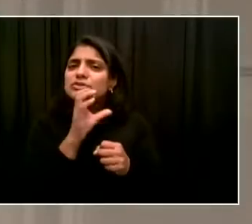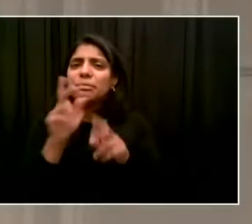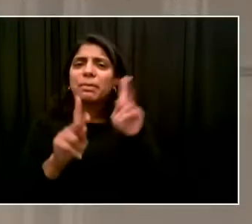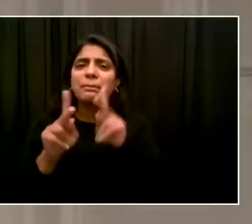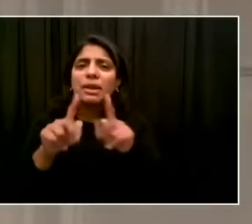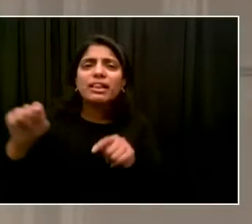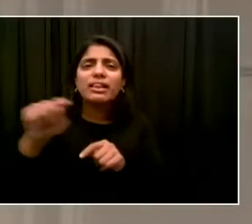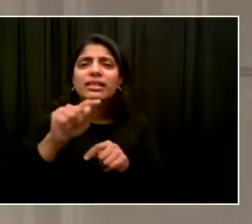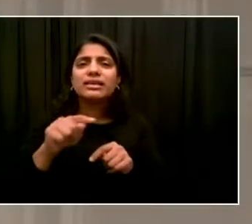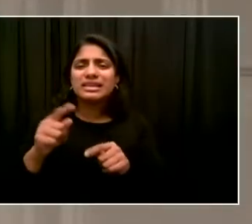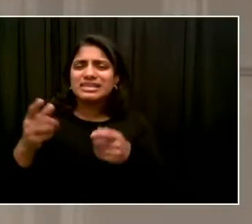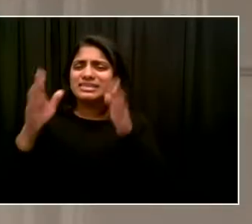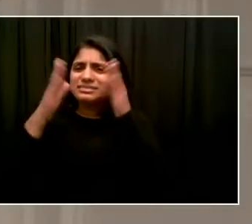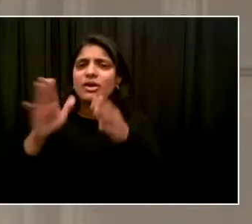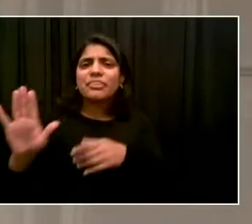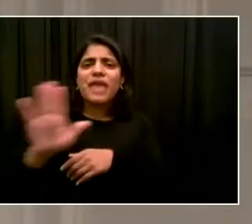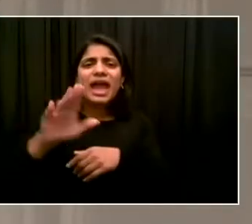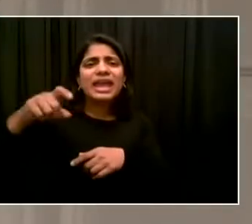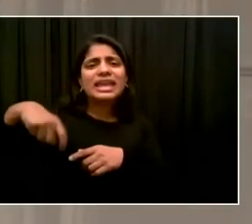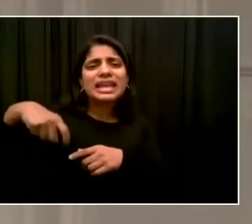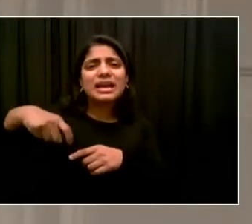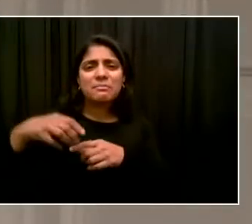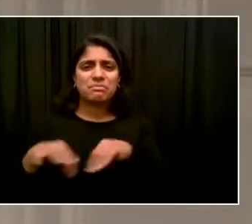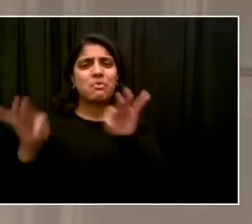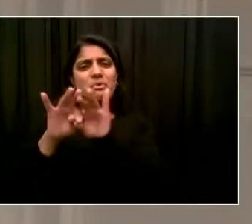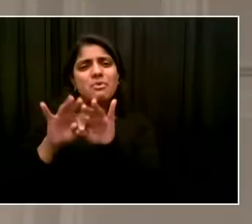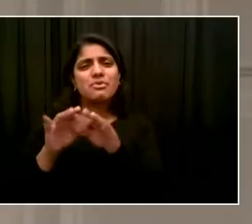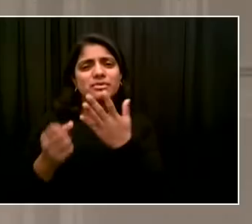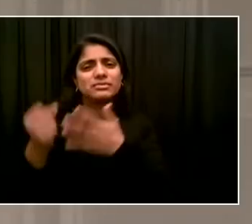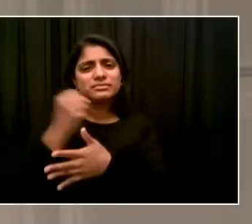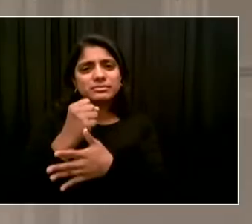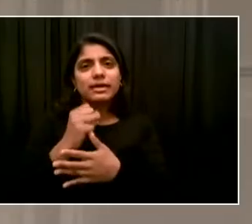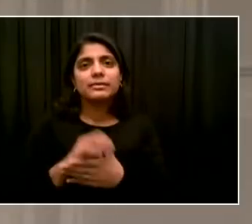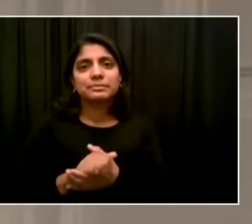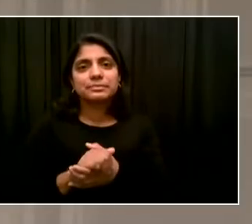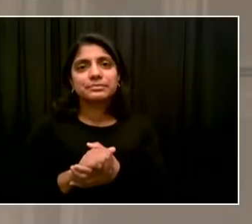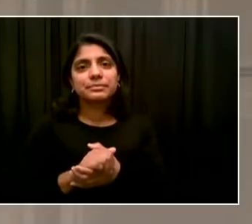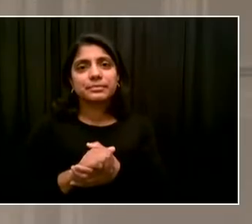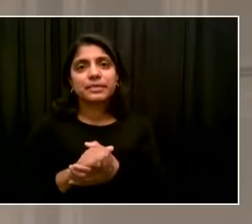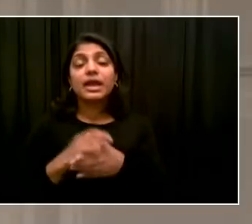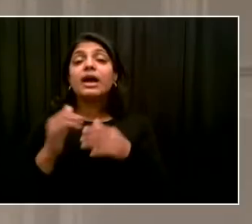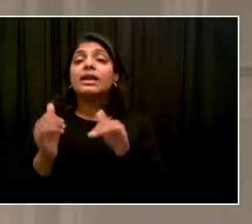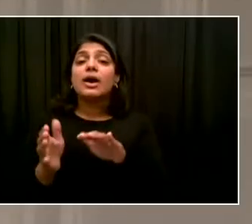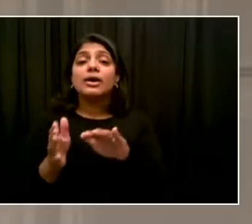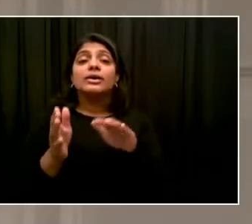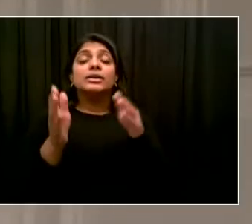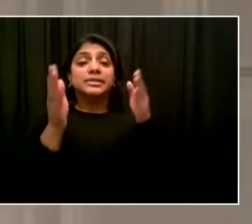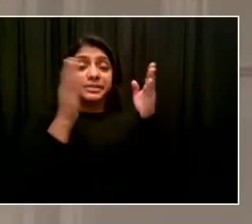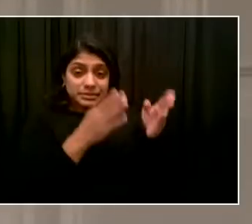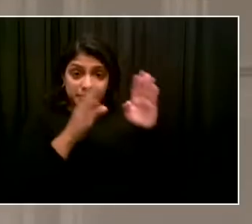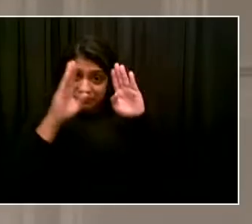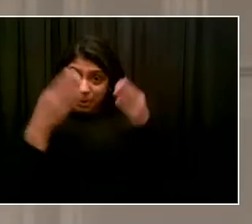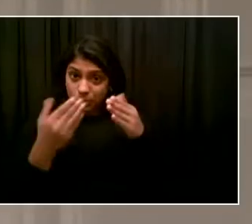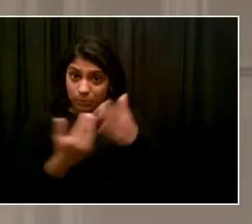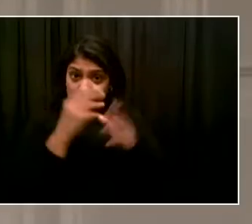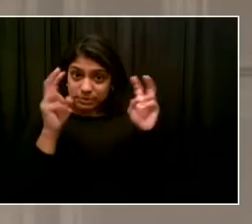BUDGET EVERY TIME E WGET TOGETHER. ESPECIALLY FOR OUR AGING ADULTS. DON'T FORGET THE SENIORS.